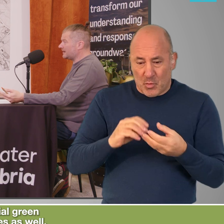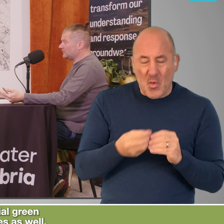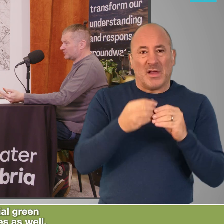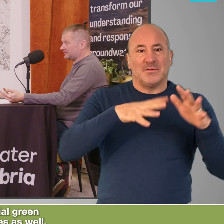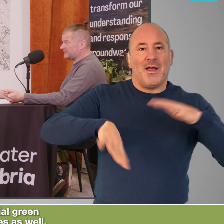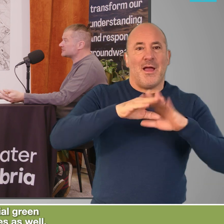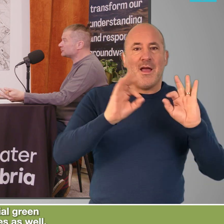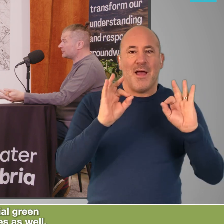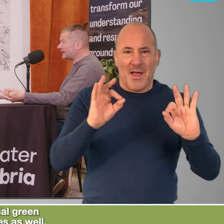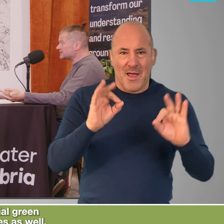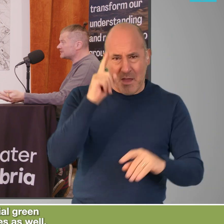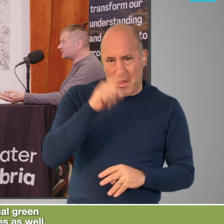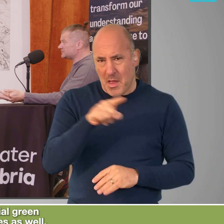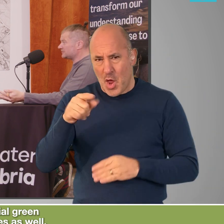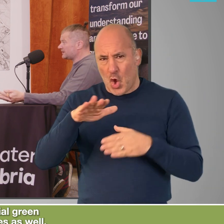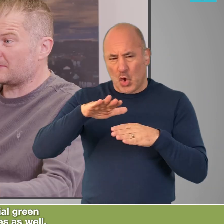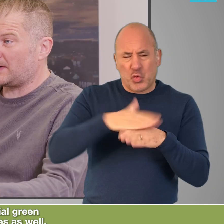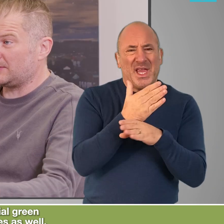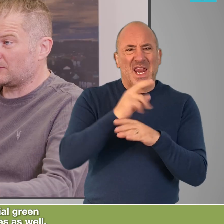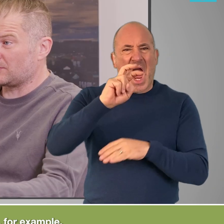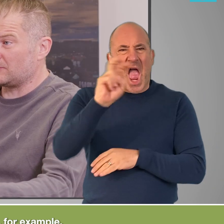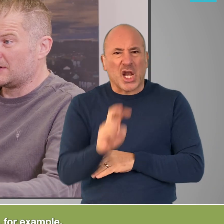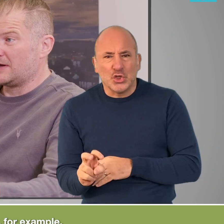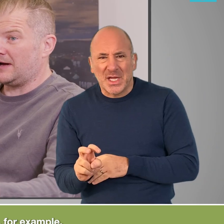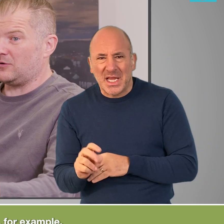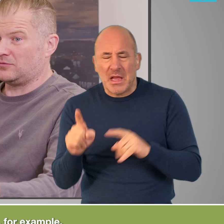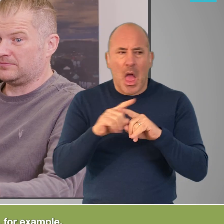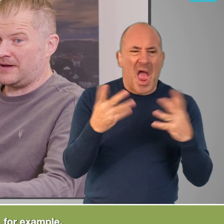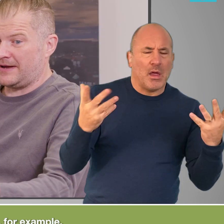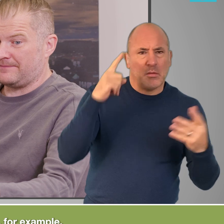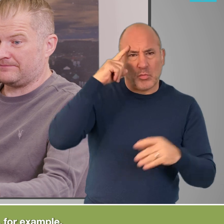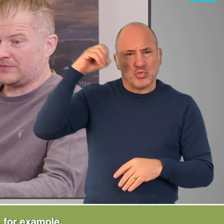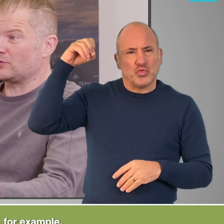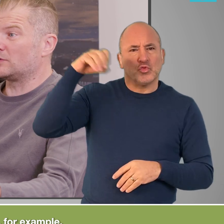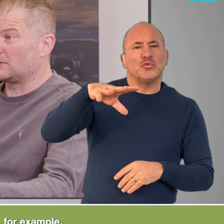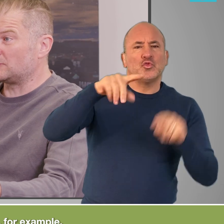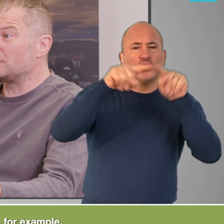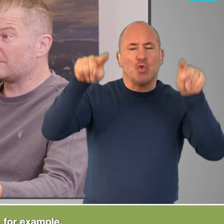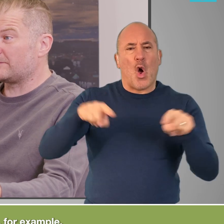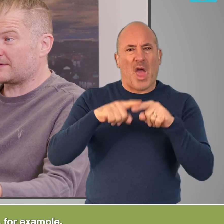looking at potential green energy opportunities as well. So how solar on roofs, for example,